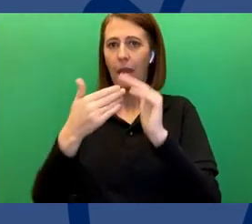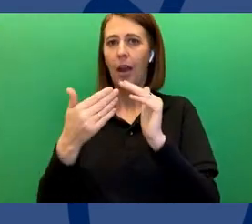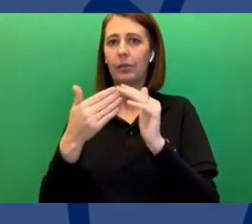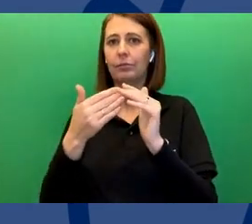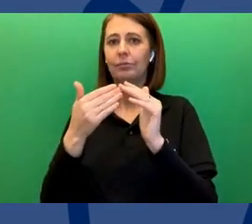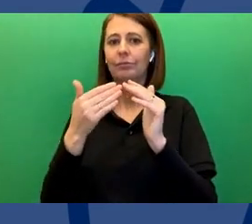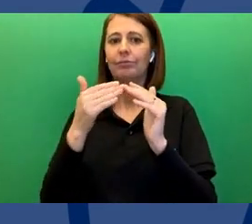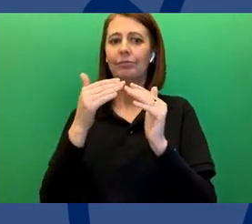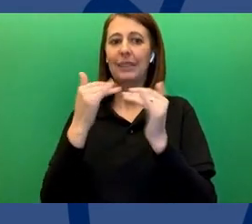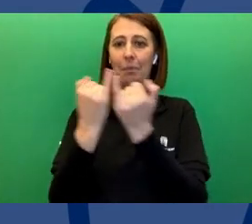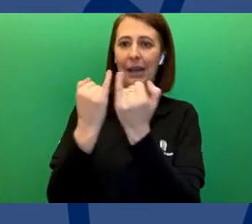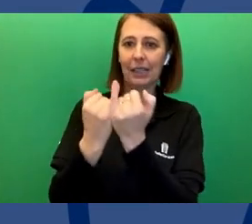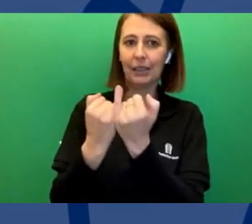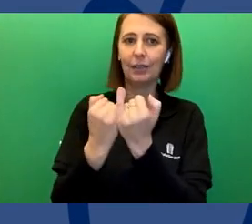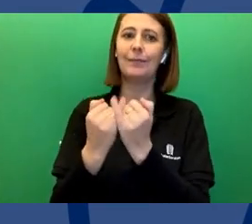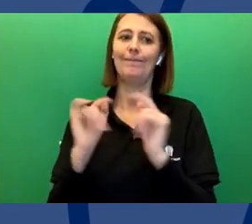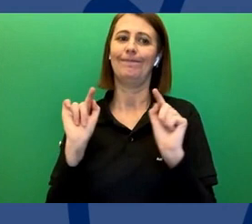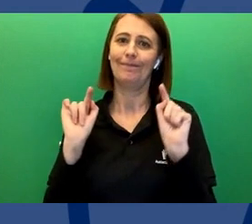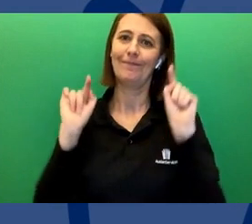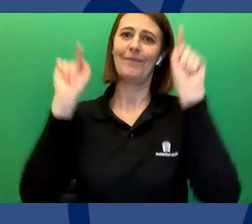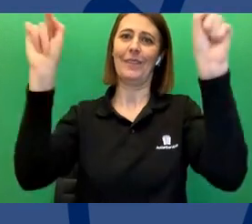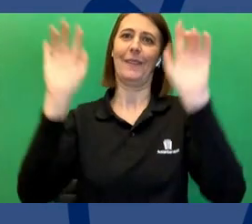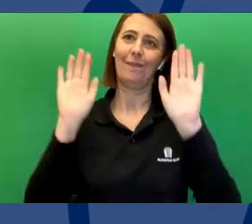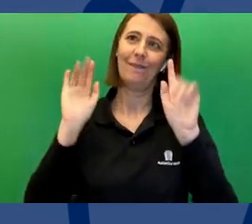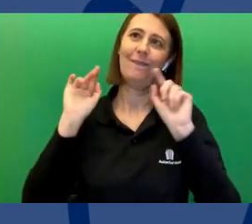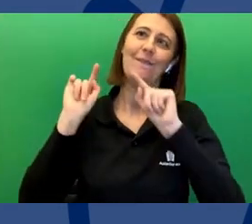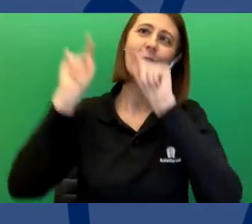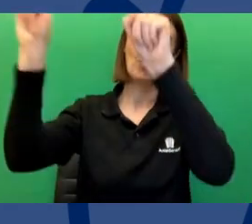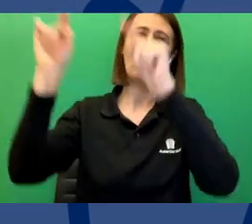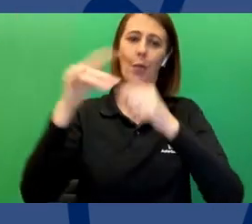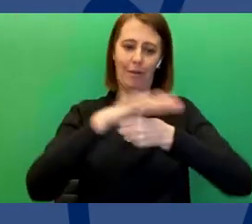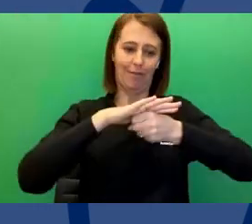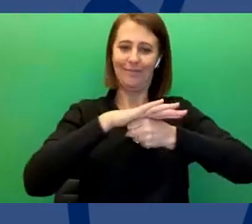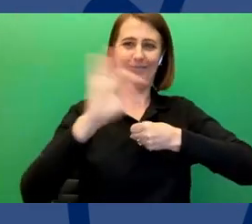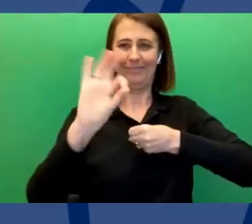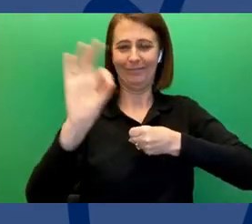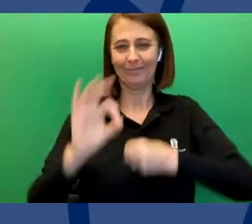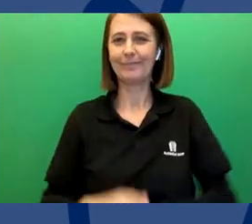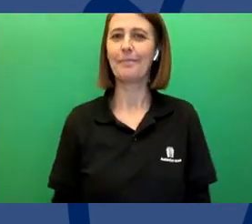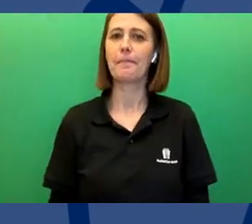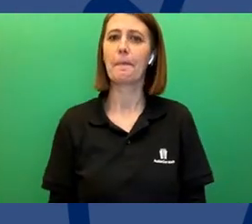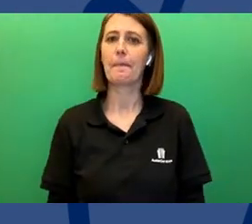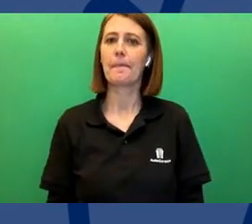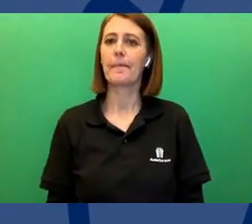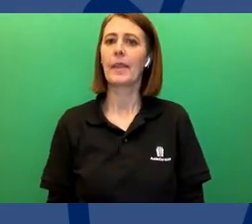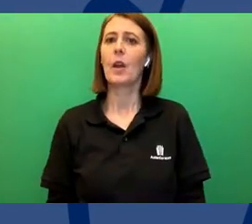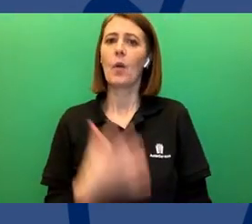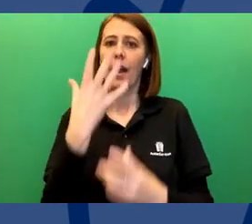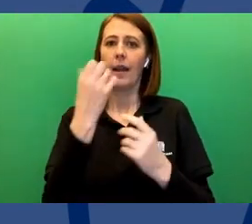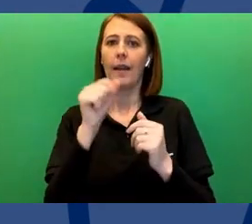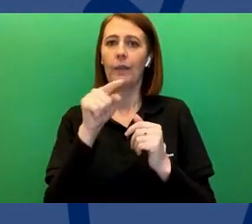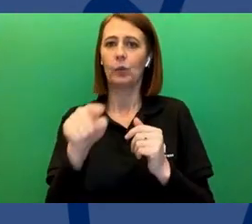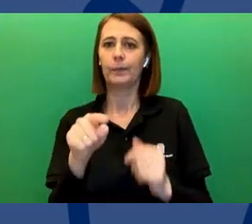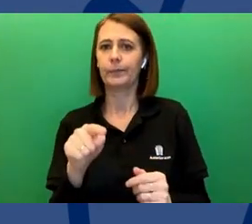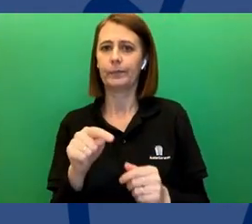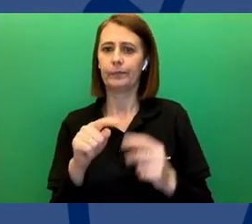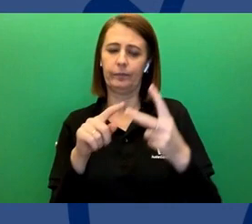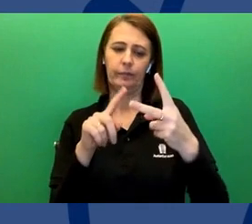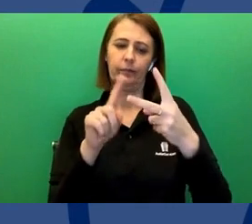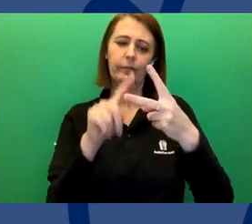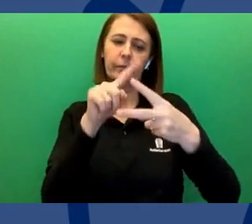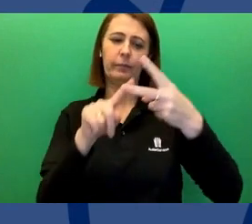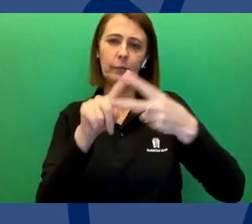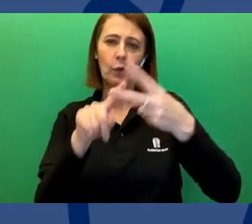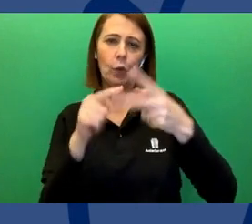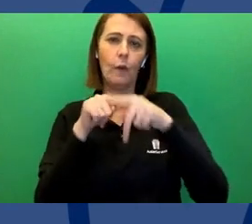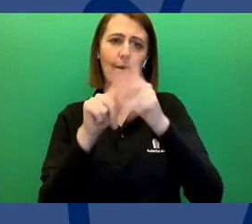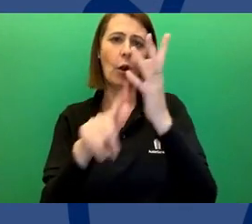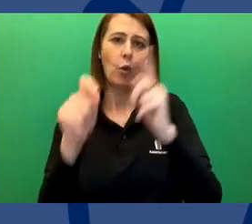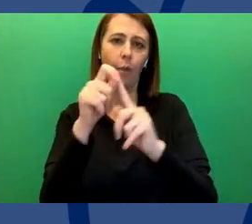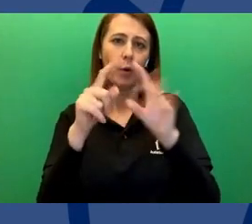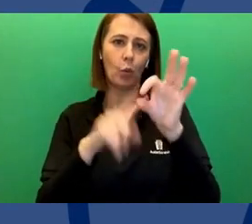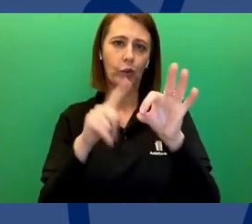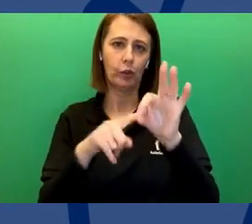Yeah, thank you. While I've got you on the screen, two follow‑up questions around the